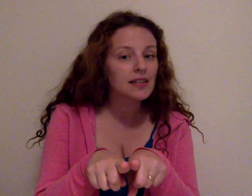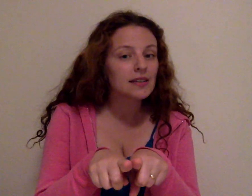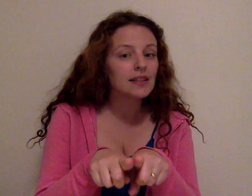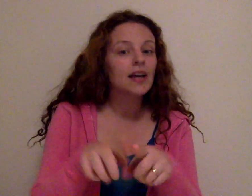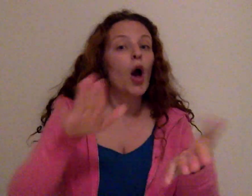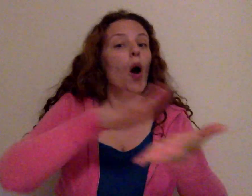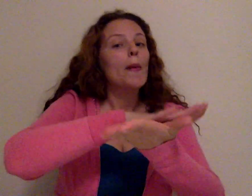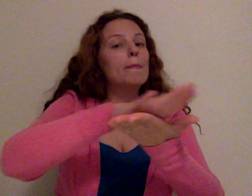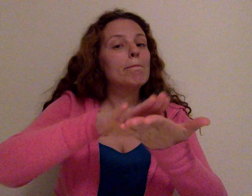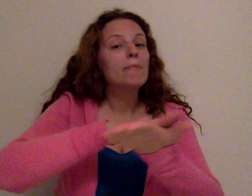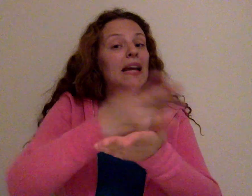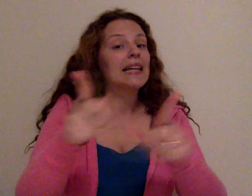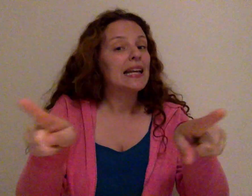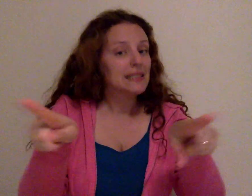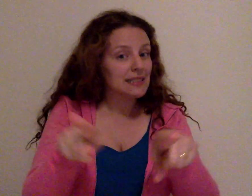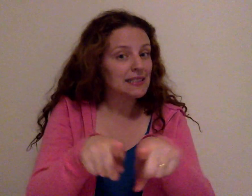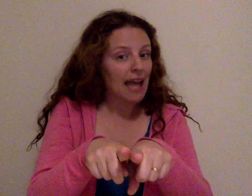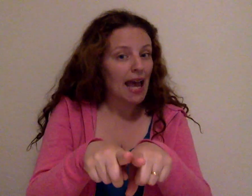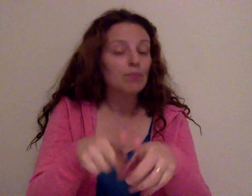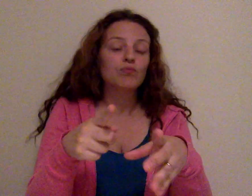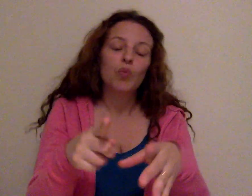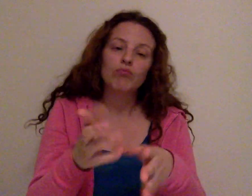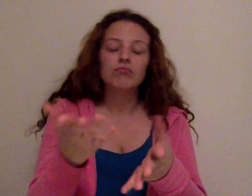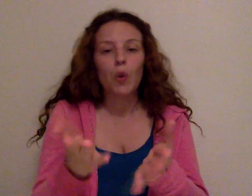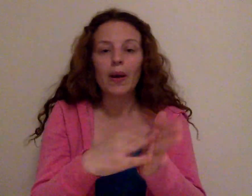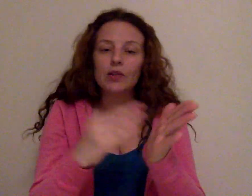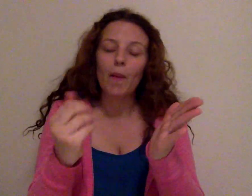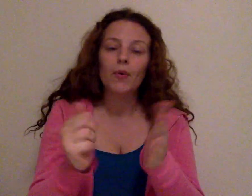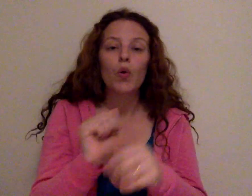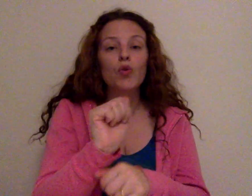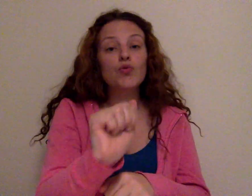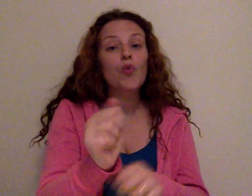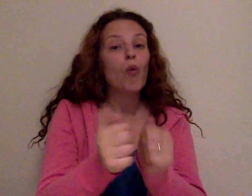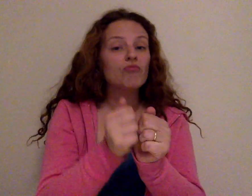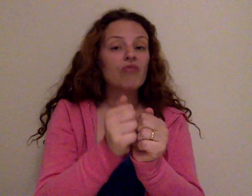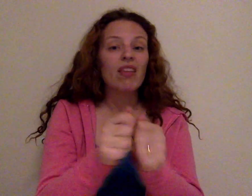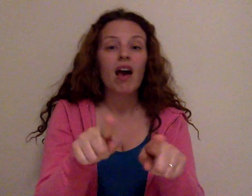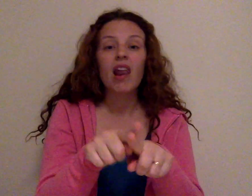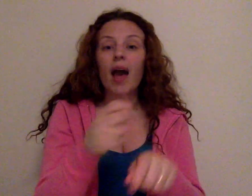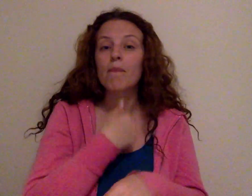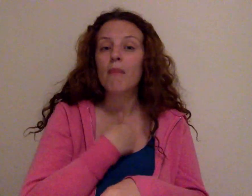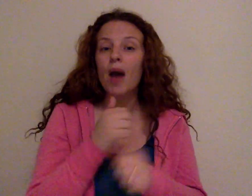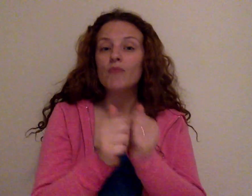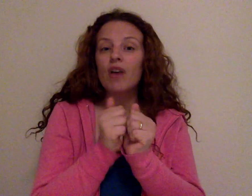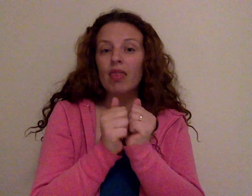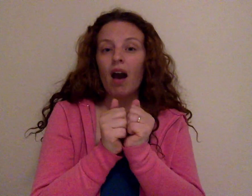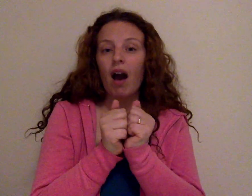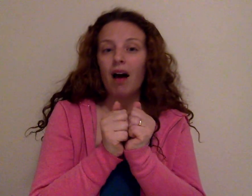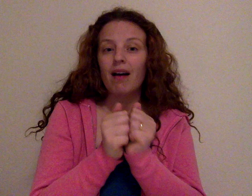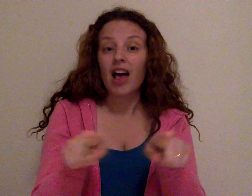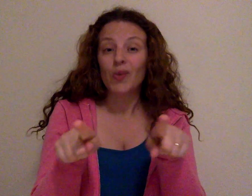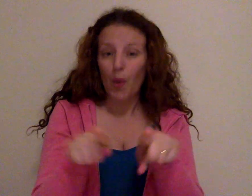Like, meaning the same Example, "your brothers like my brother."